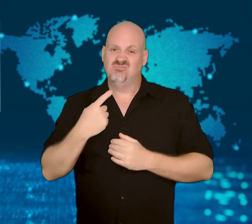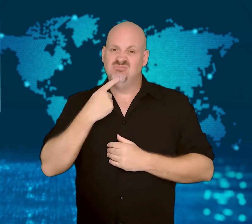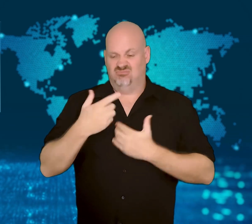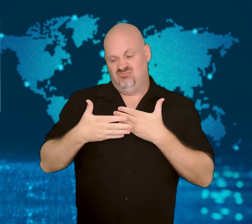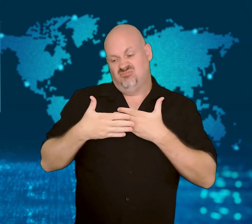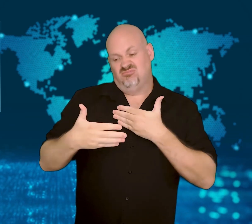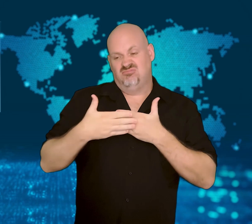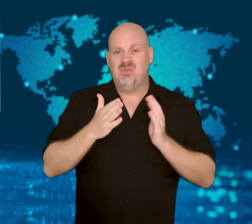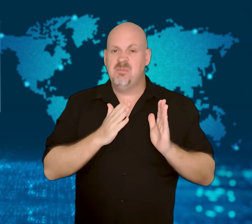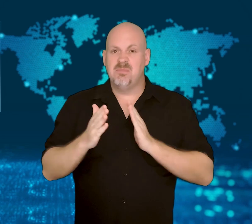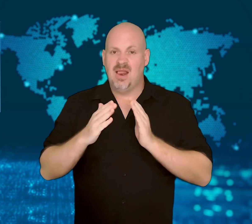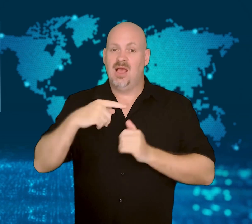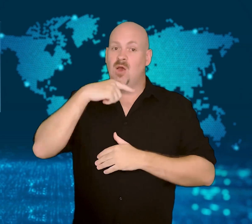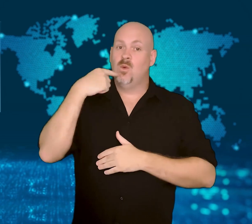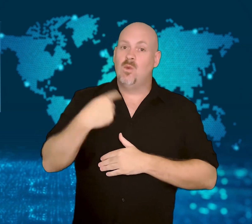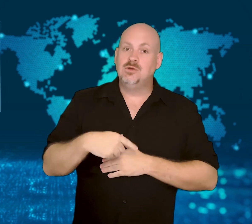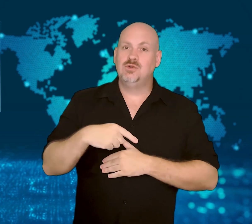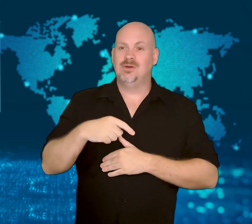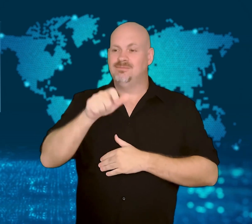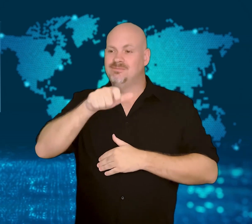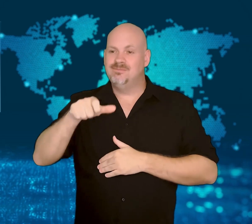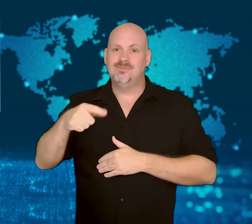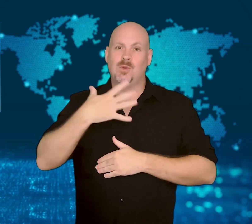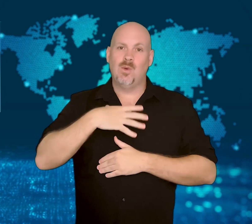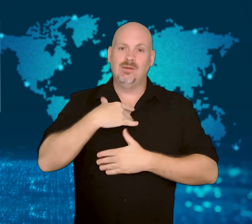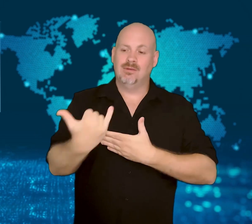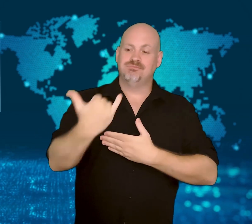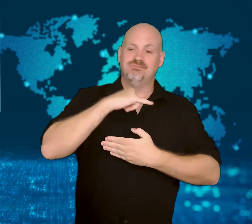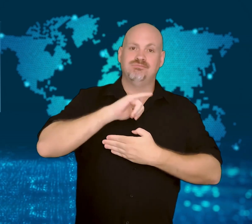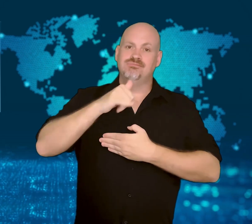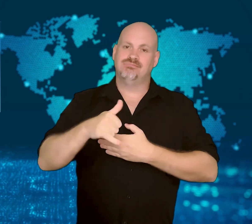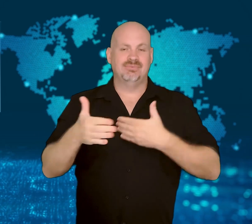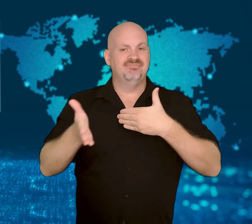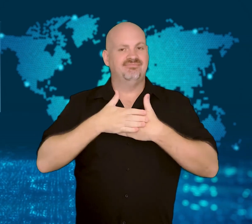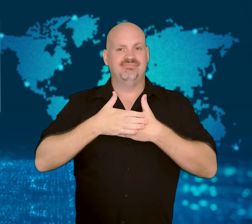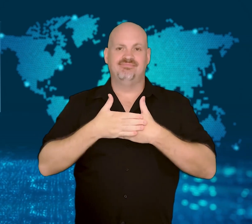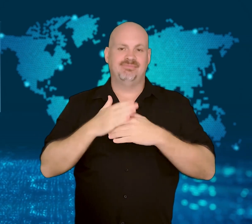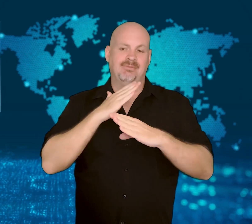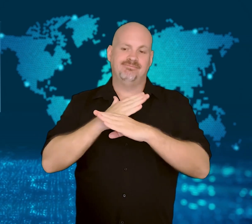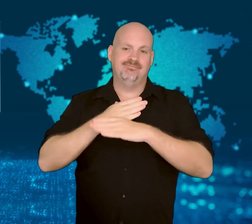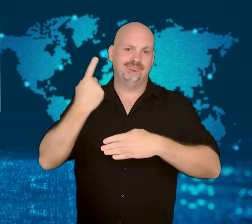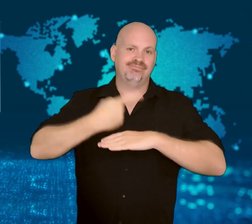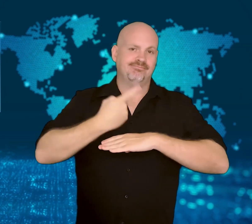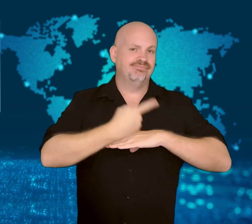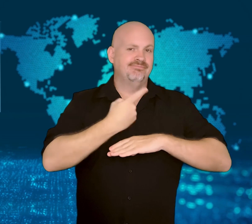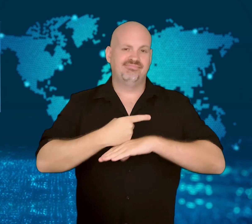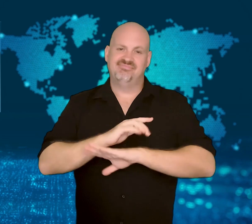Many countries continue sanctions on Russia, and several have said they will